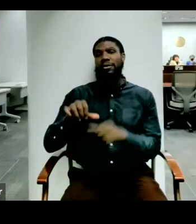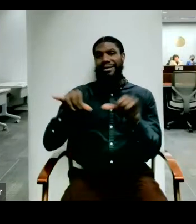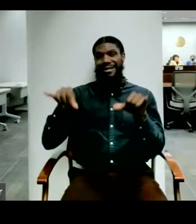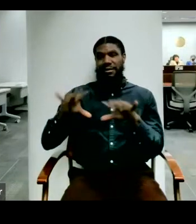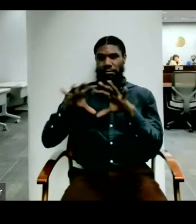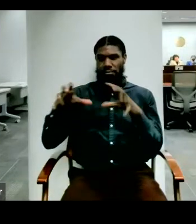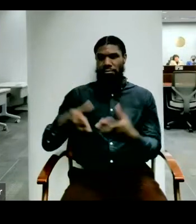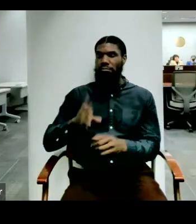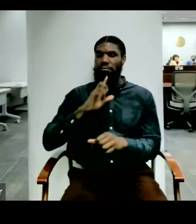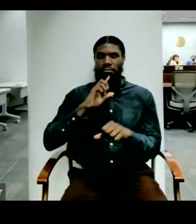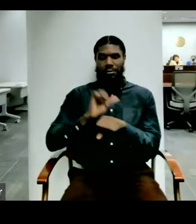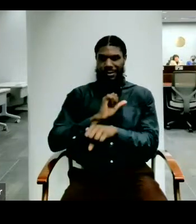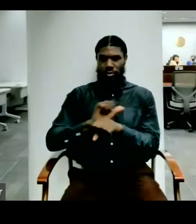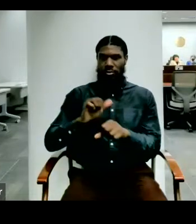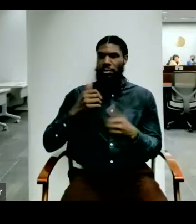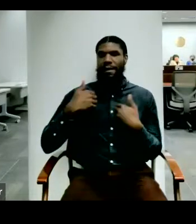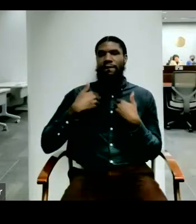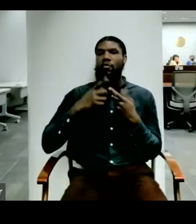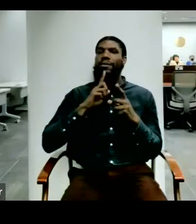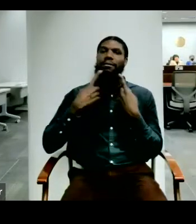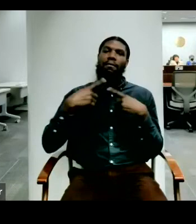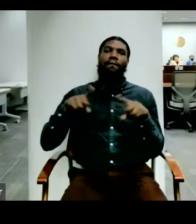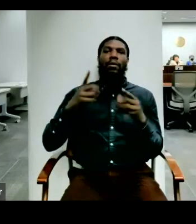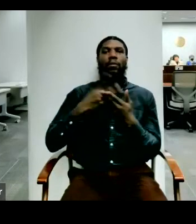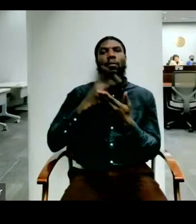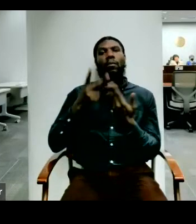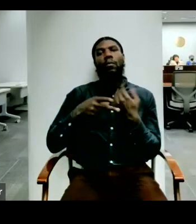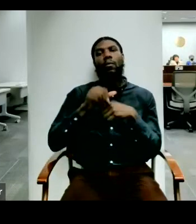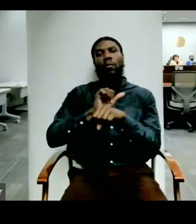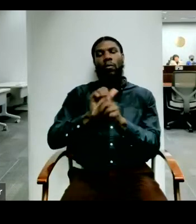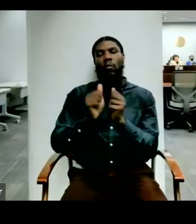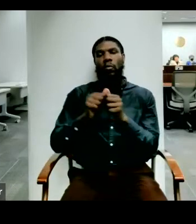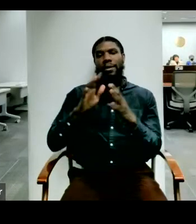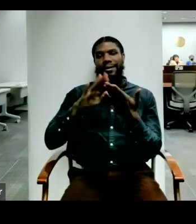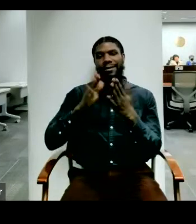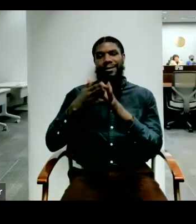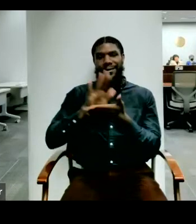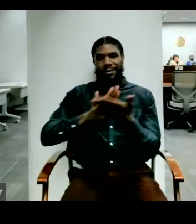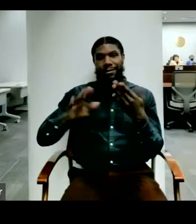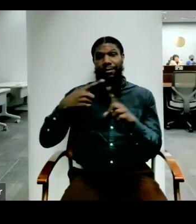we have very effective programs working with city colleges and government agencies like EEOC